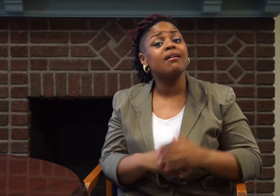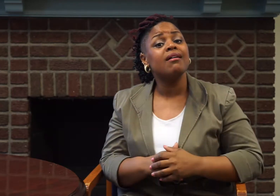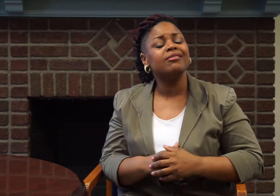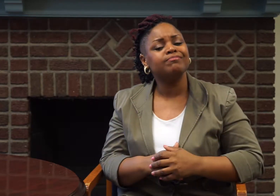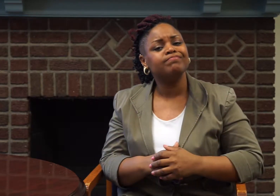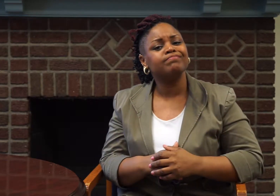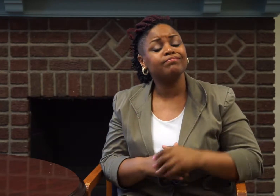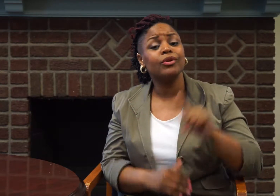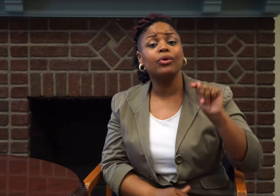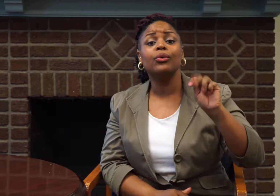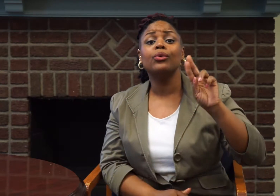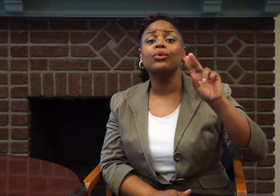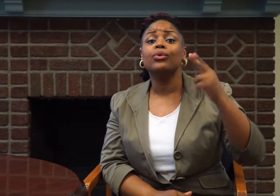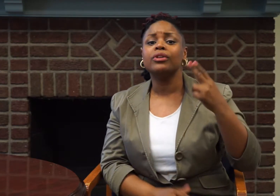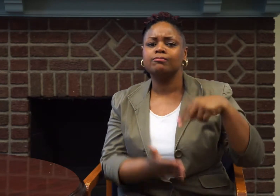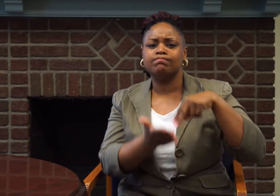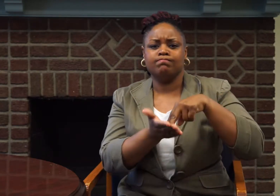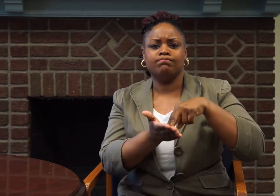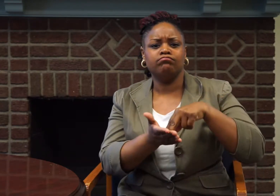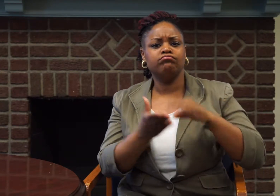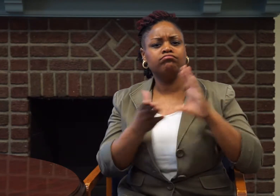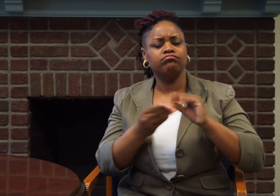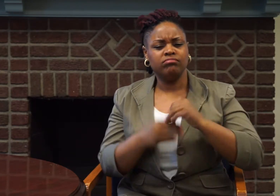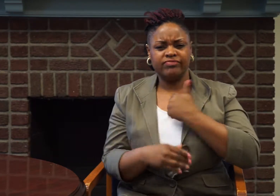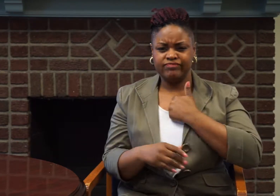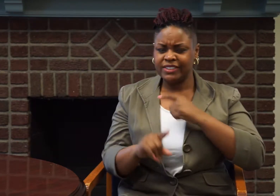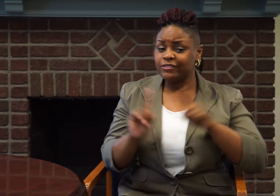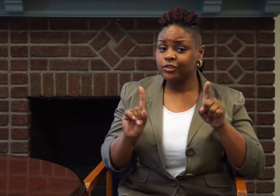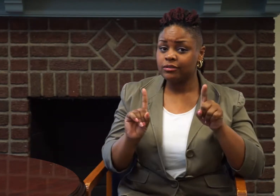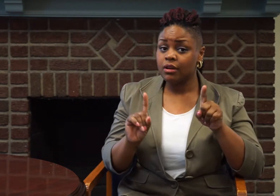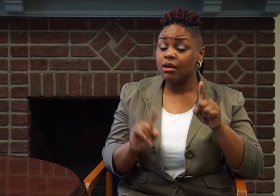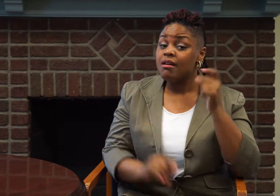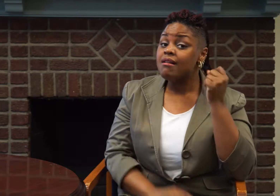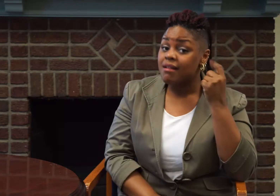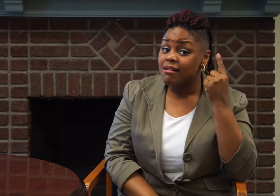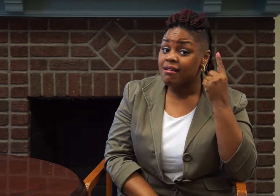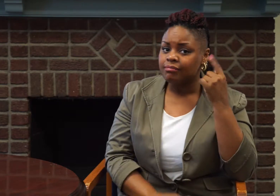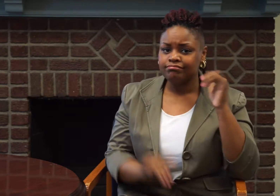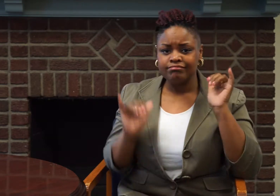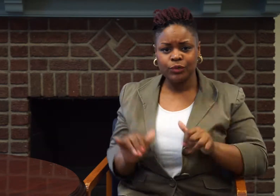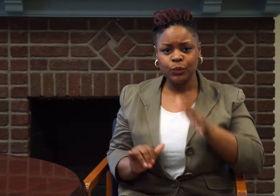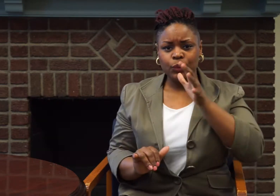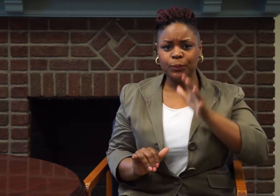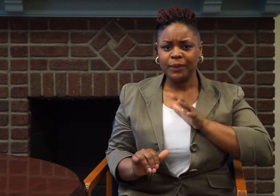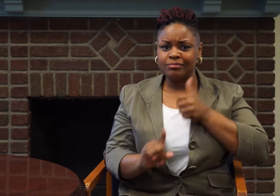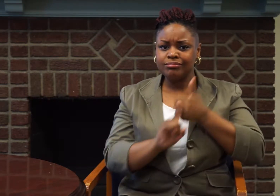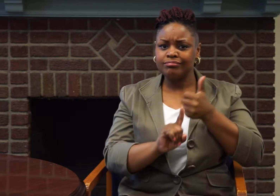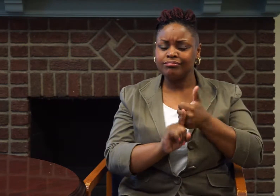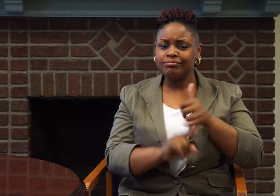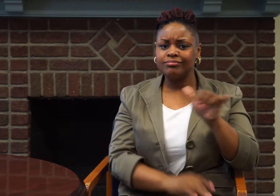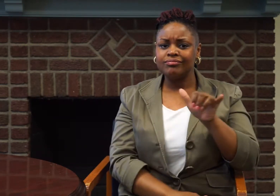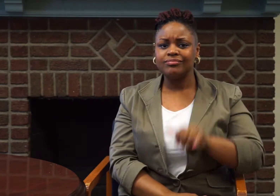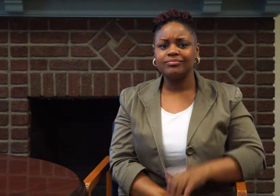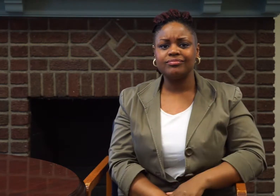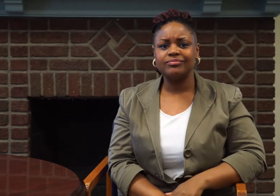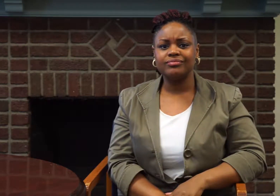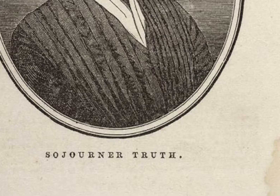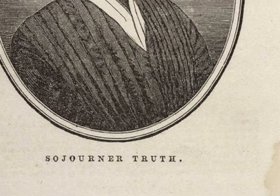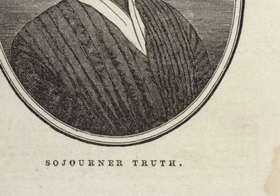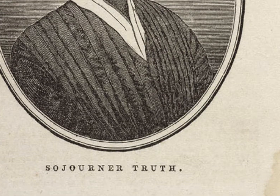The end result of her experience was a powerful speech where Truth expressed a powerful message: that she might be different but "Ain't I a woman?"